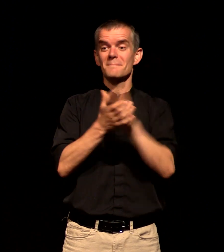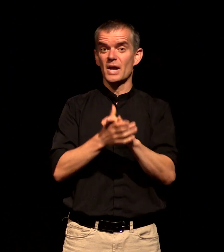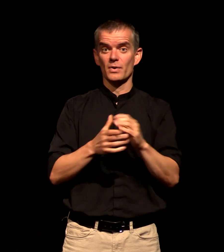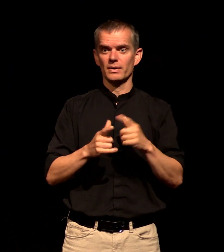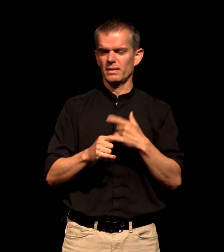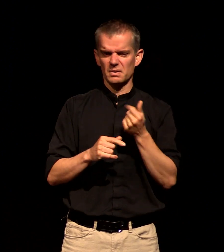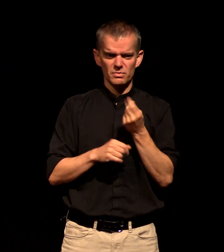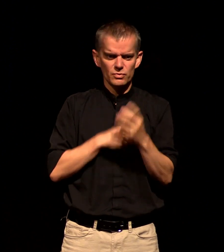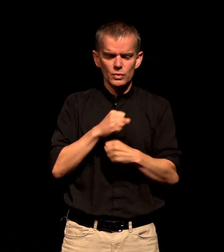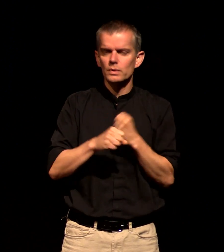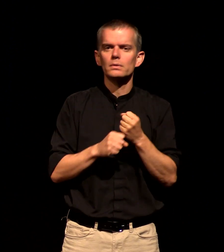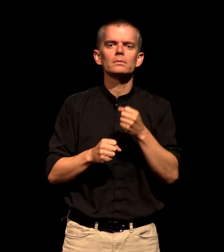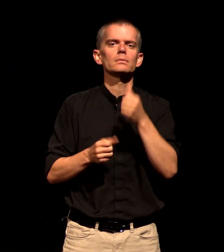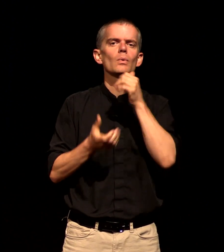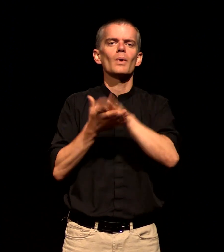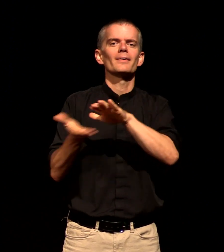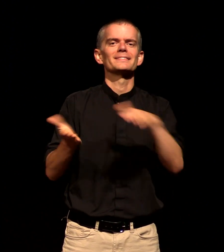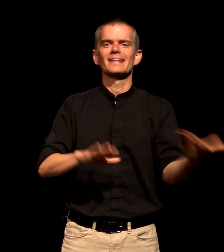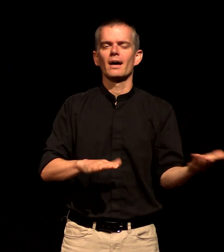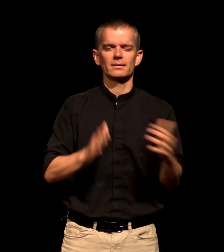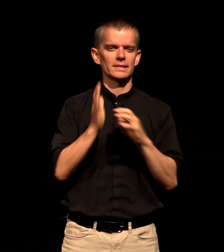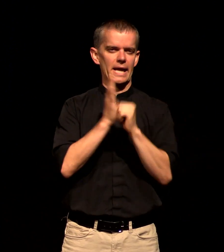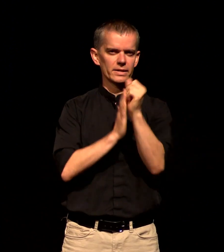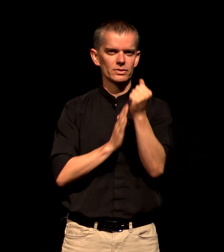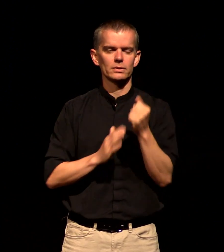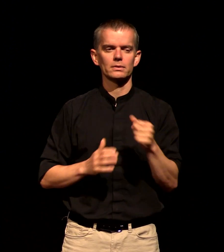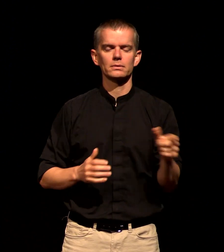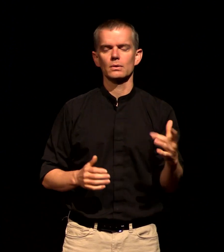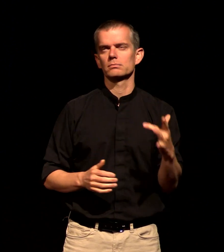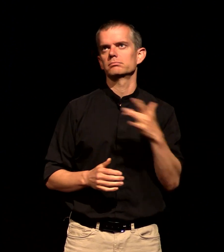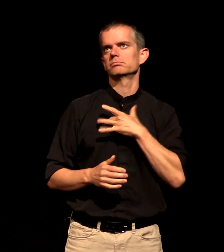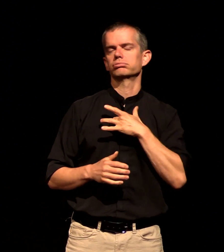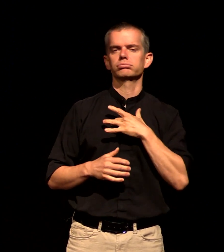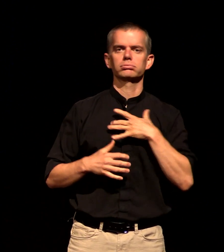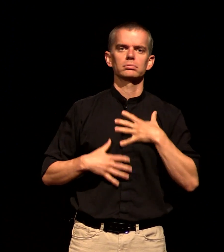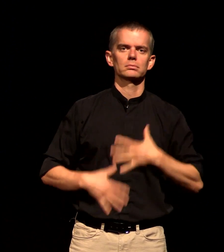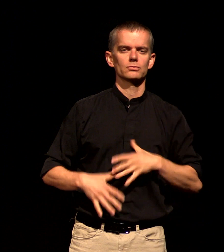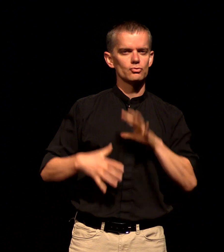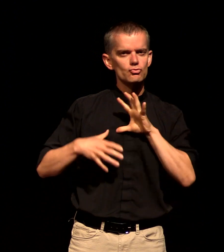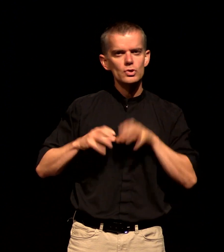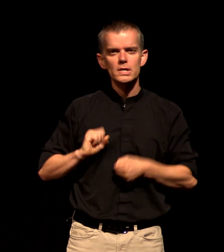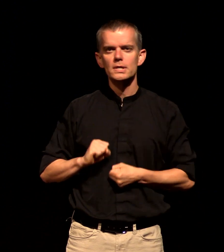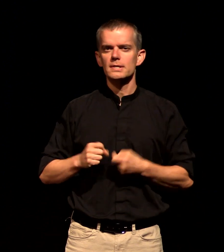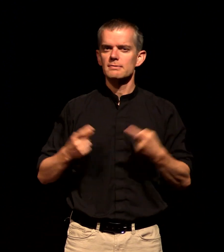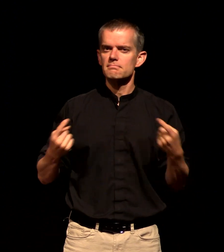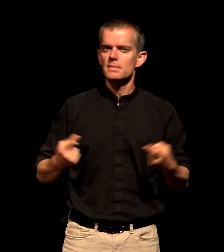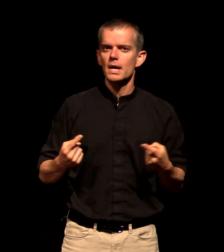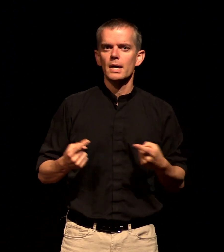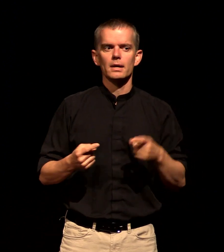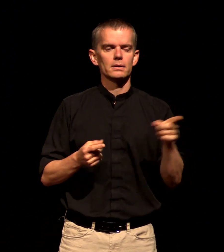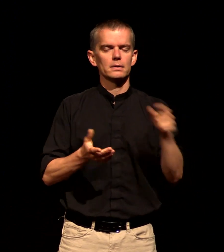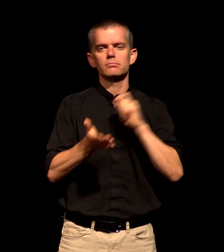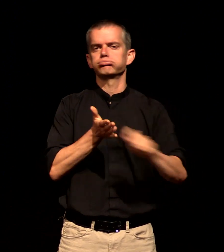cancer. So as he grieved through the pain, he journaled, and his